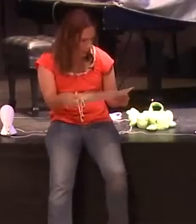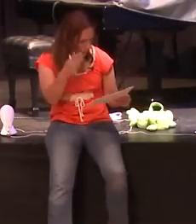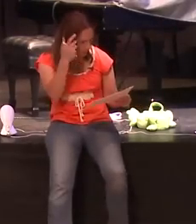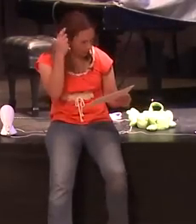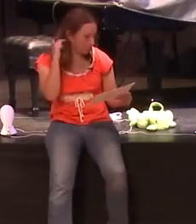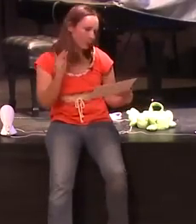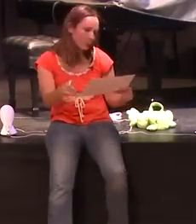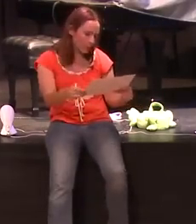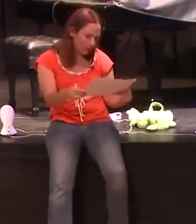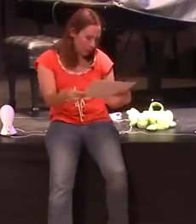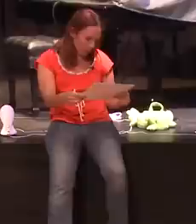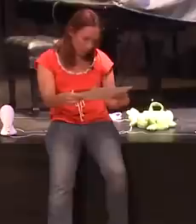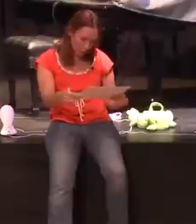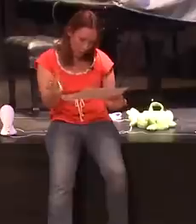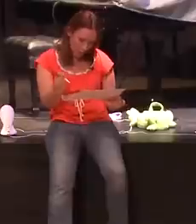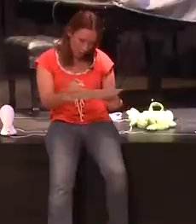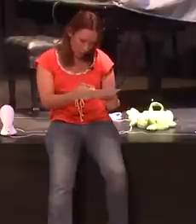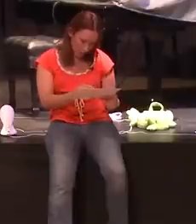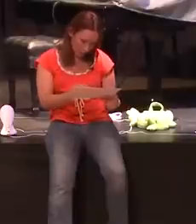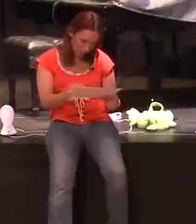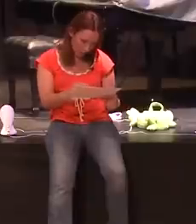Okay. And that is for Shad.